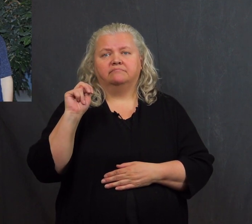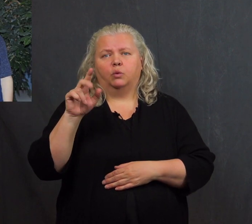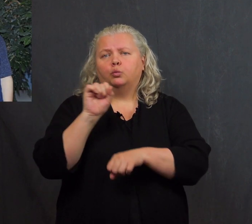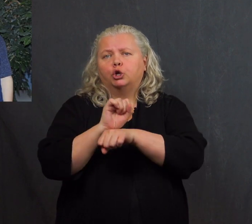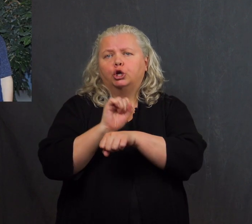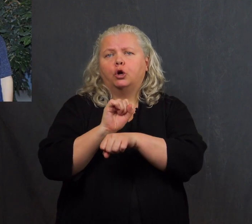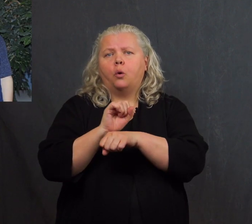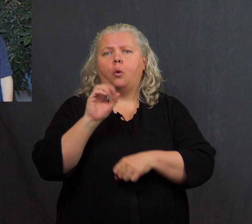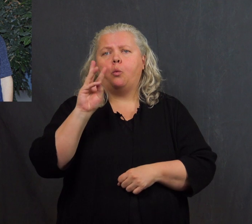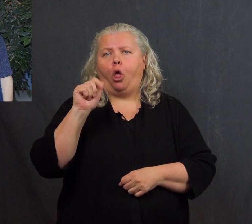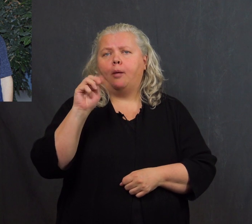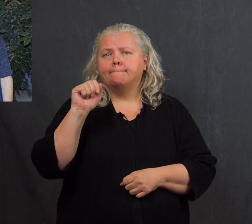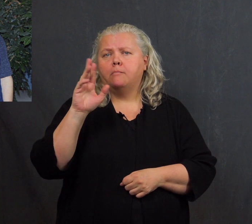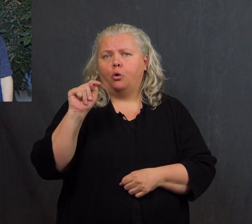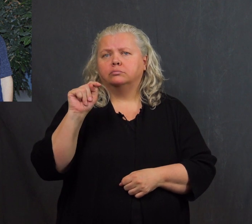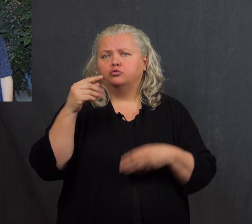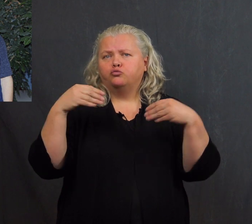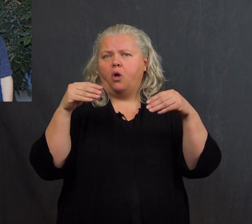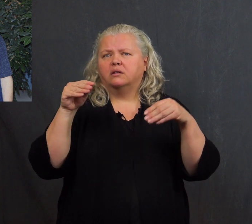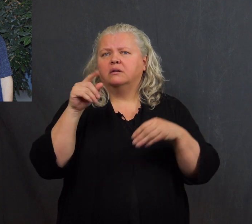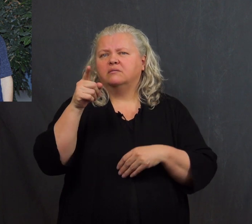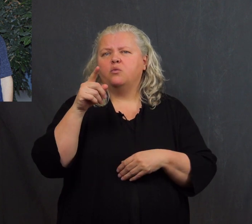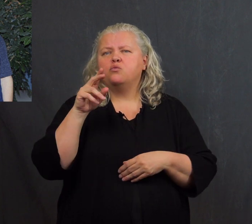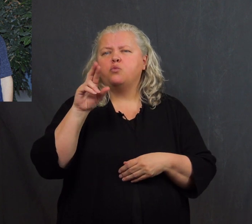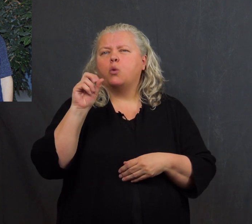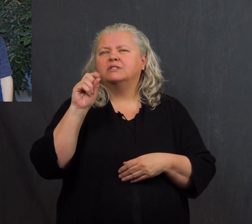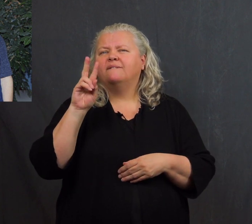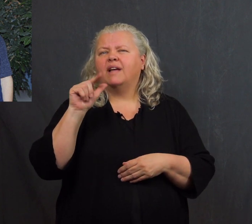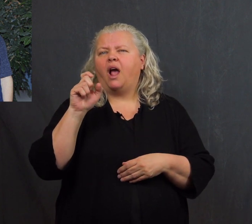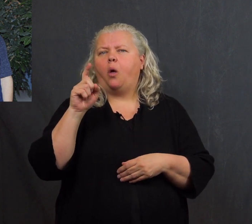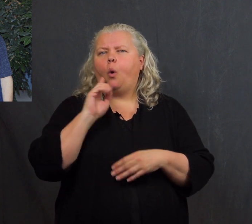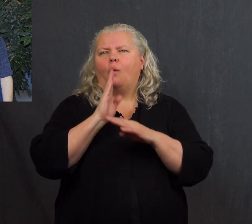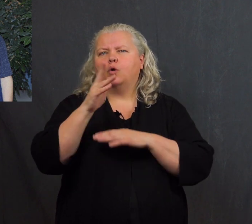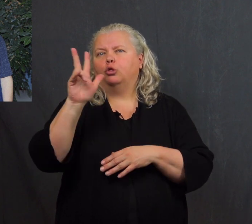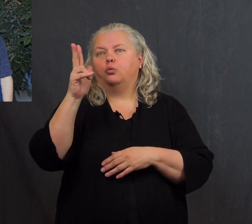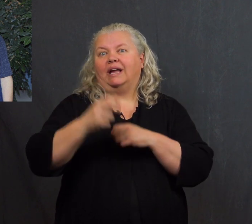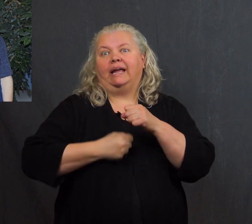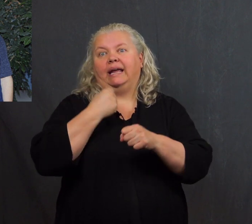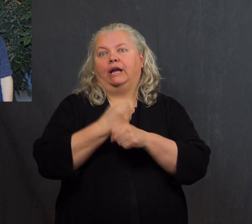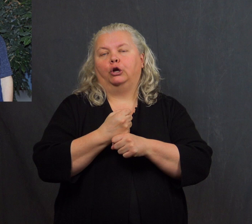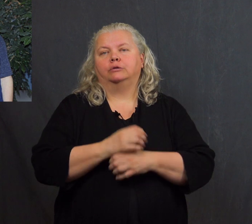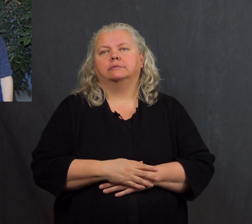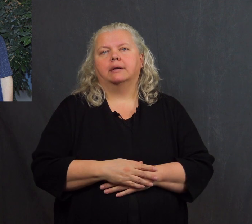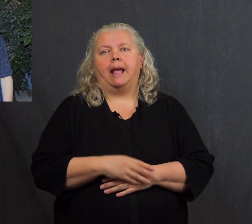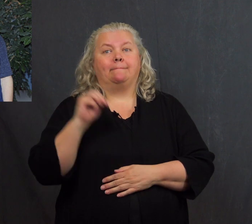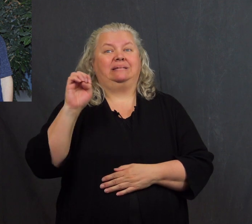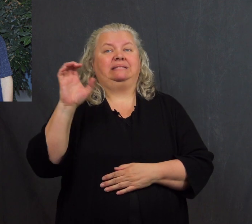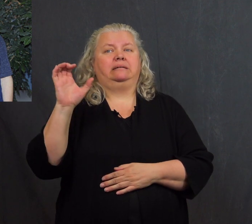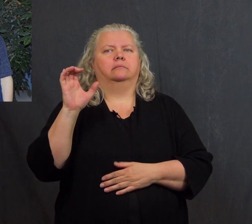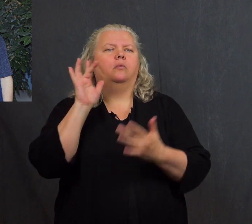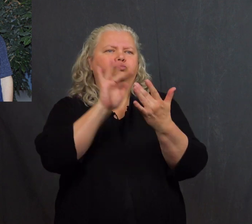Dustin has worked at the Walmart store in Roseville for over 3 years and has received follow up services